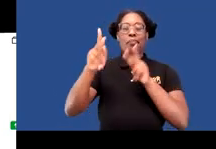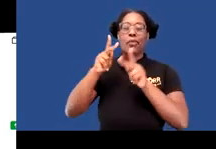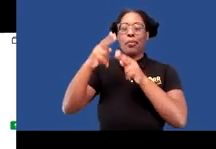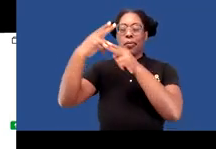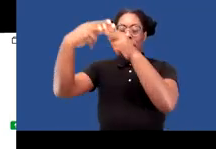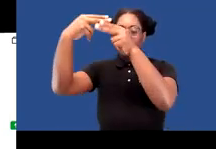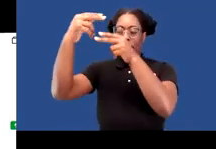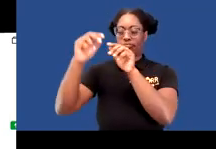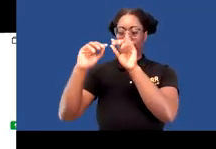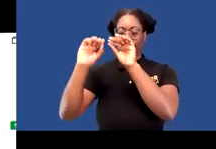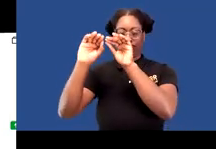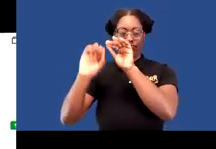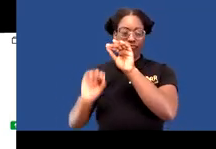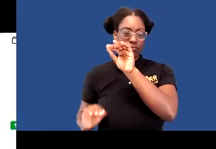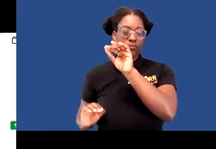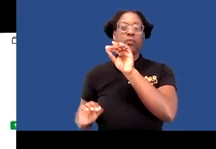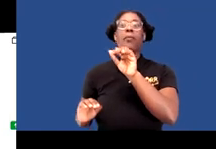It's the first icon listed.